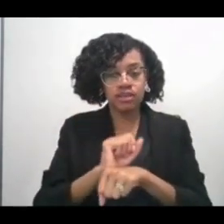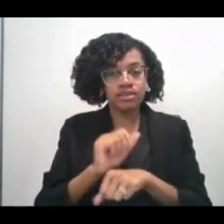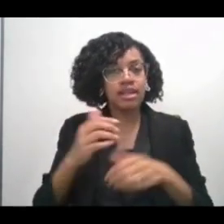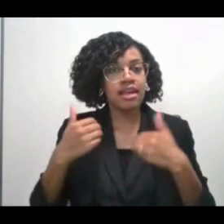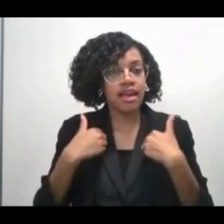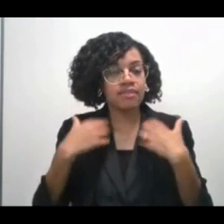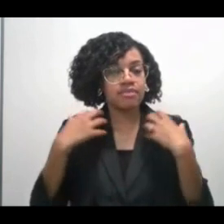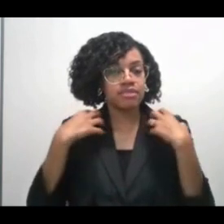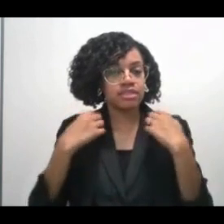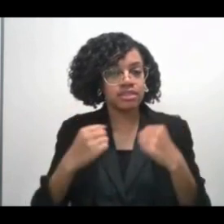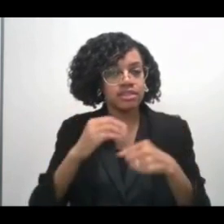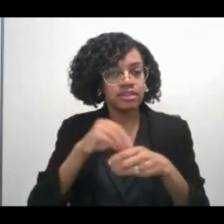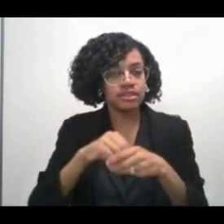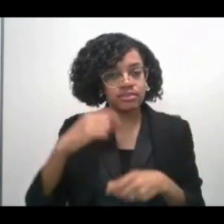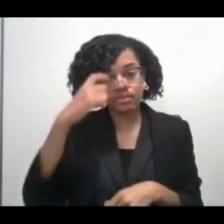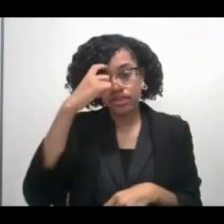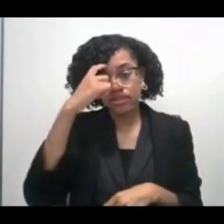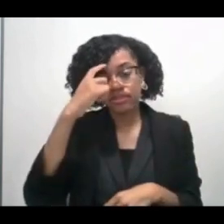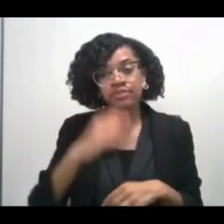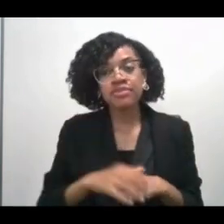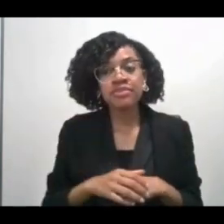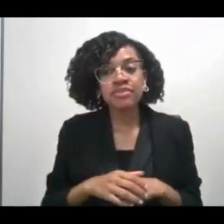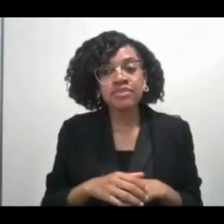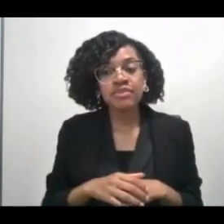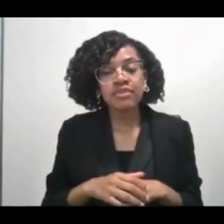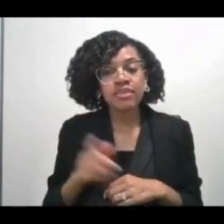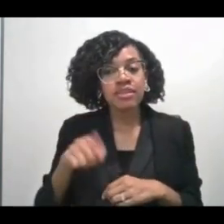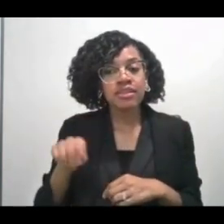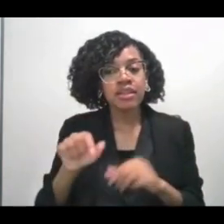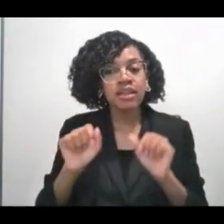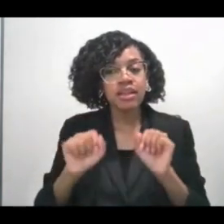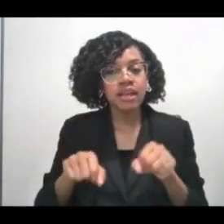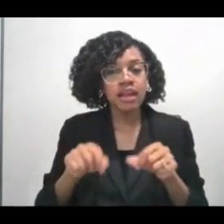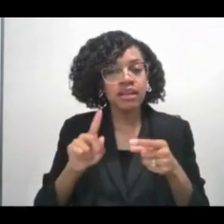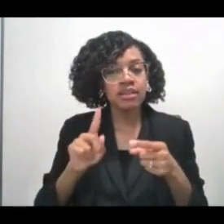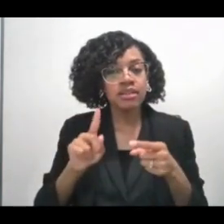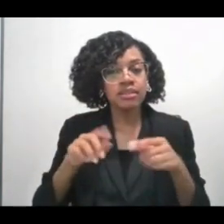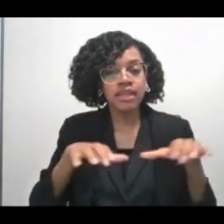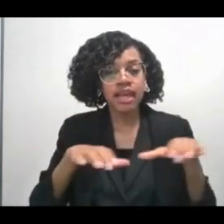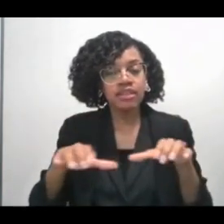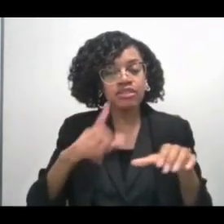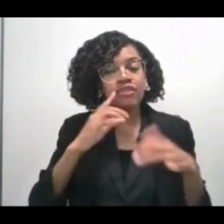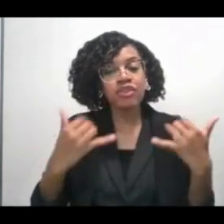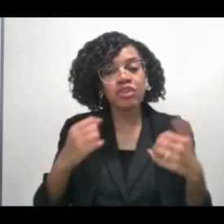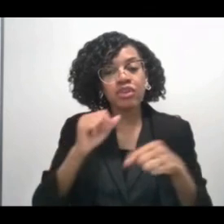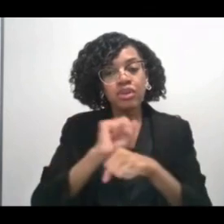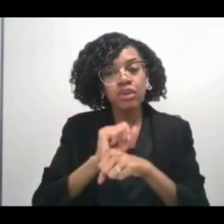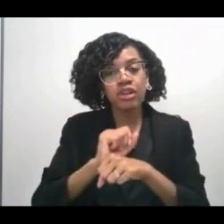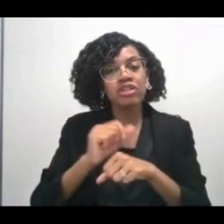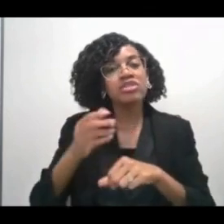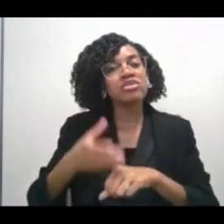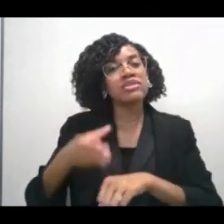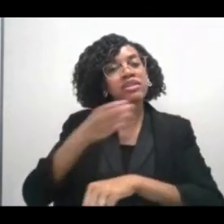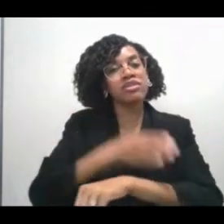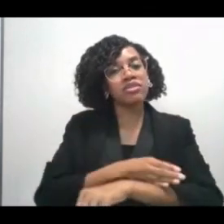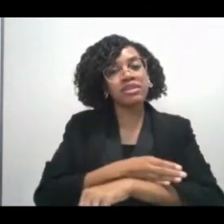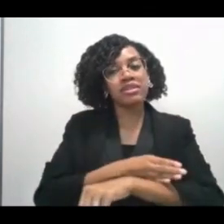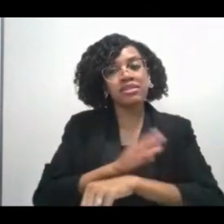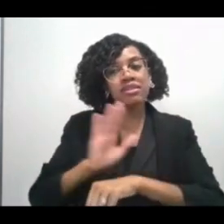developing training that can be executed for current workers to increase their skill set or climate resilience? Or does the